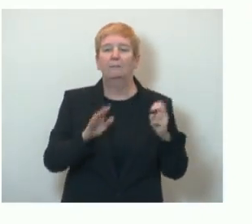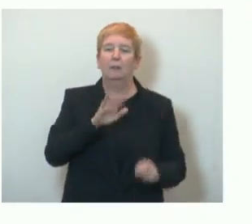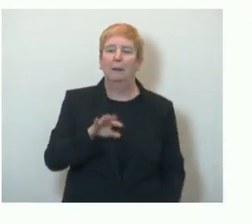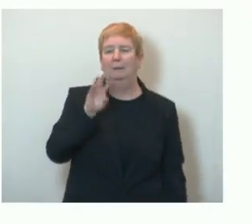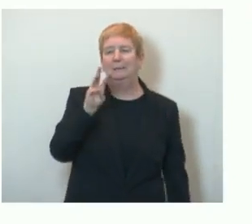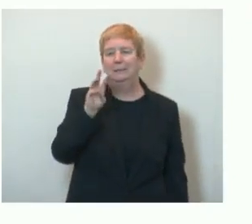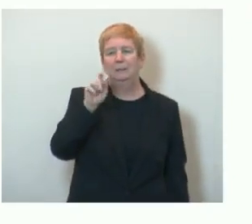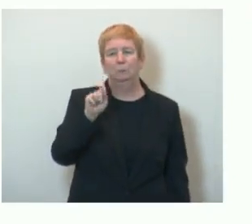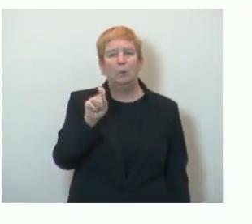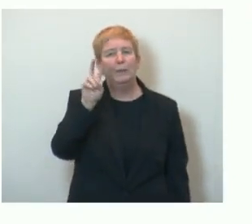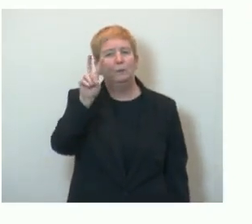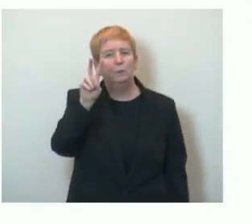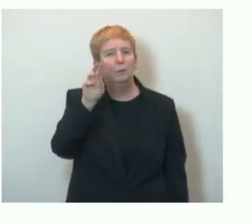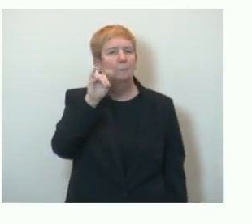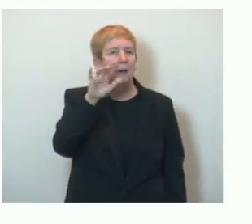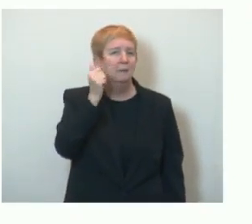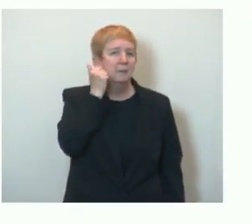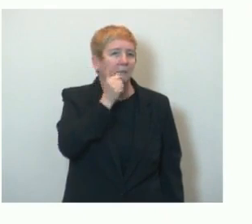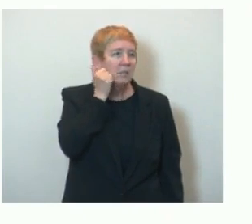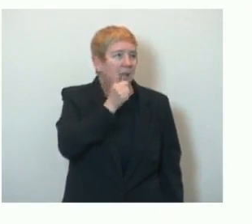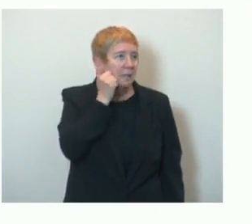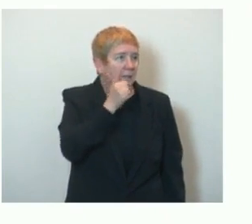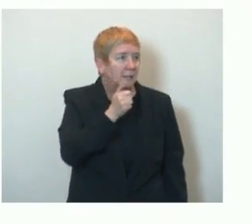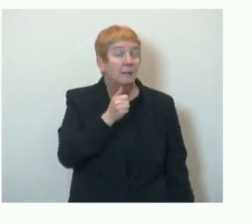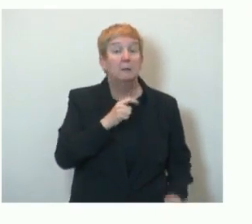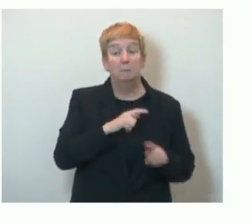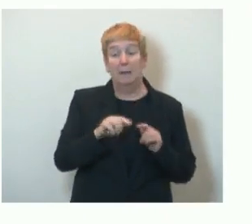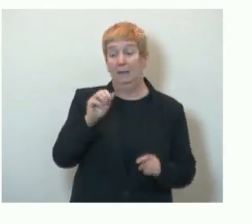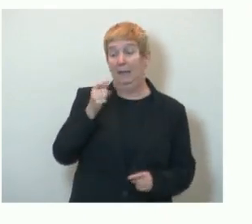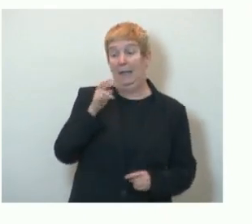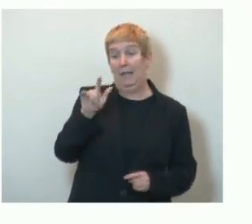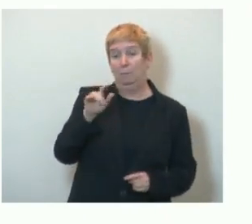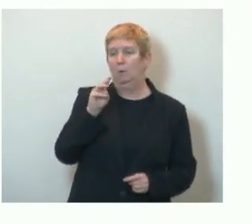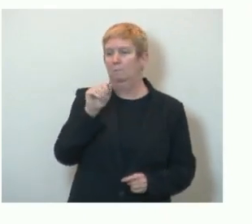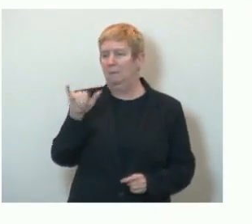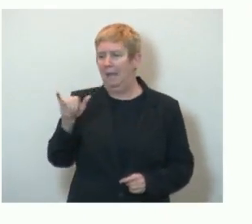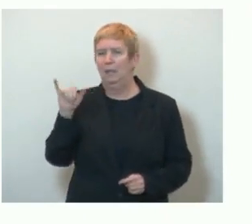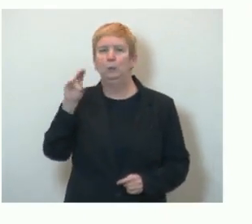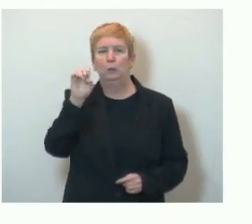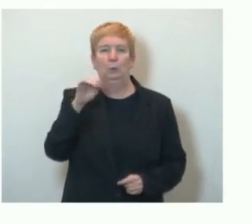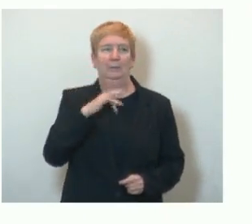IS THAT IN FEBRUARY AND MARCH, YOU KNOW, THE TYPICAL MILES DRIVEN IN THE STATE IS ABOUT SIX.